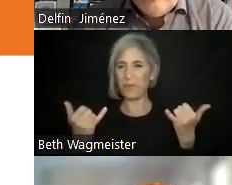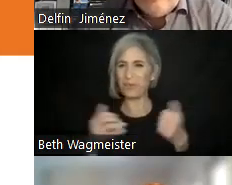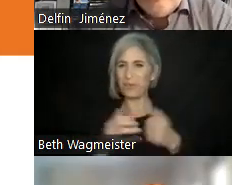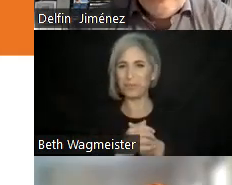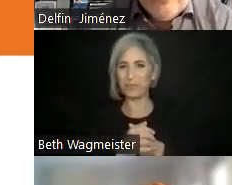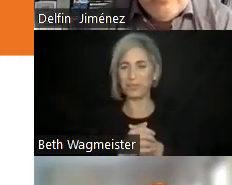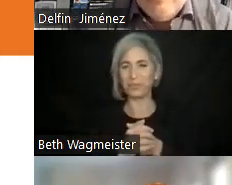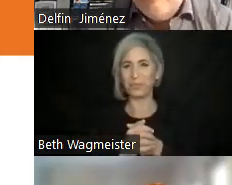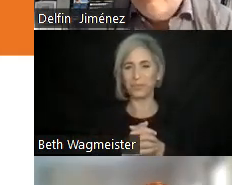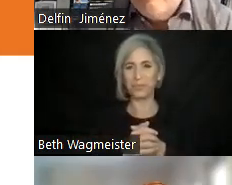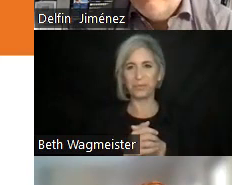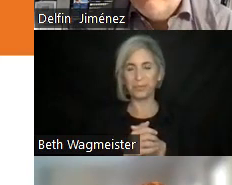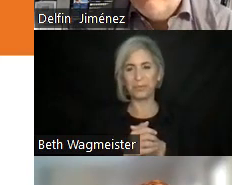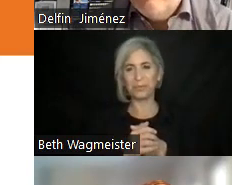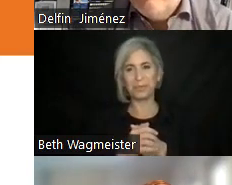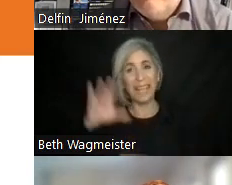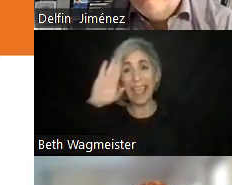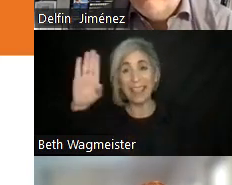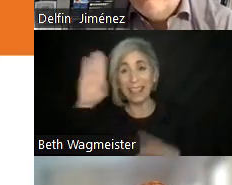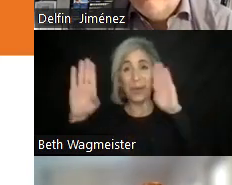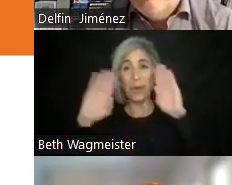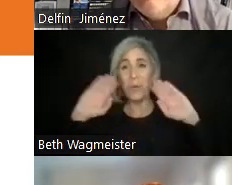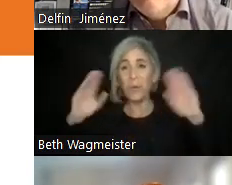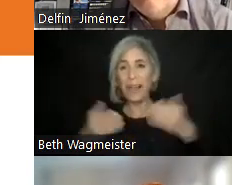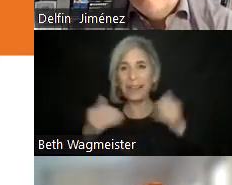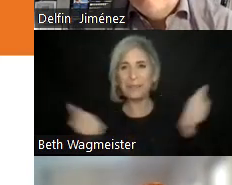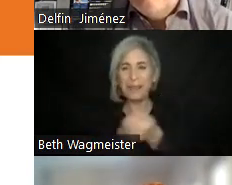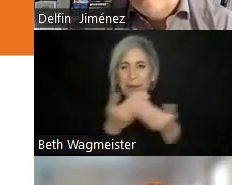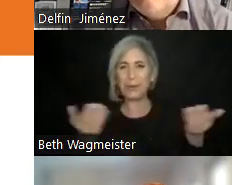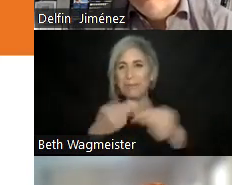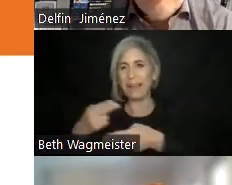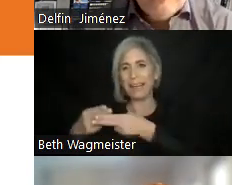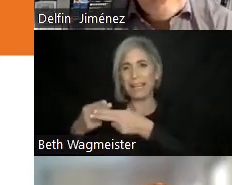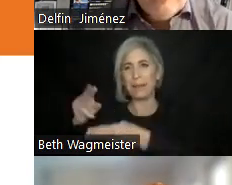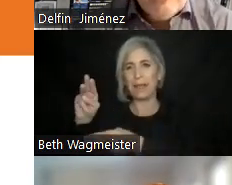Hello and welcome, everyone. My name is Malcolm Meistrell. And I'm